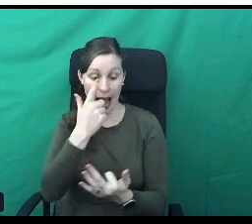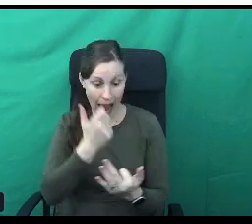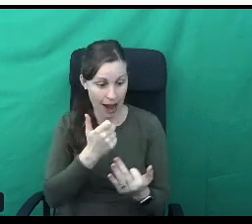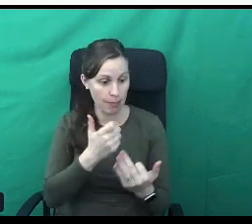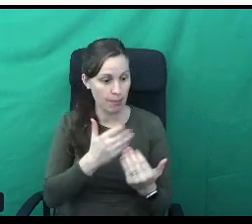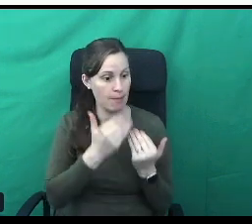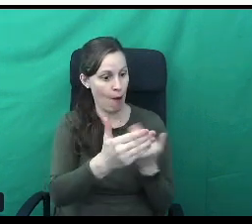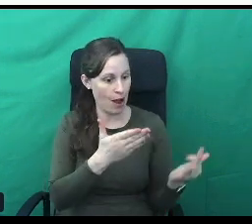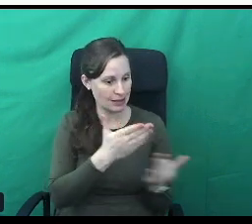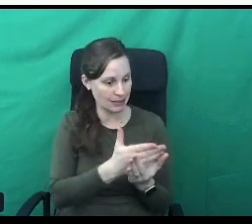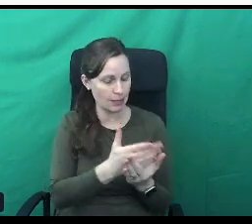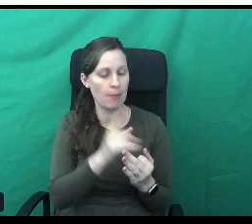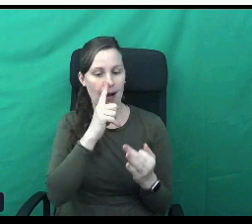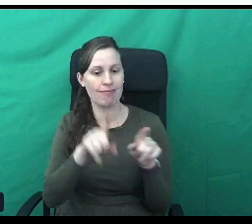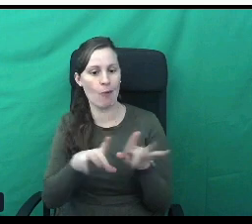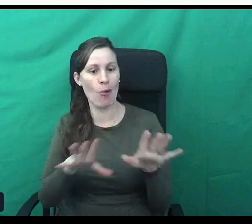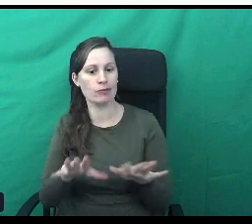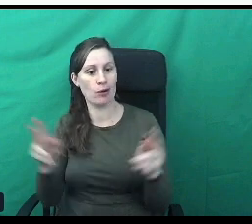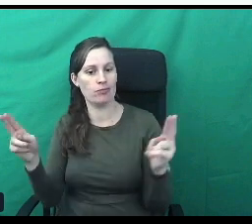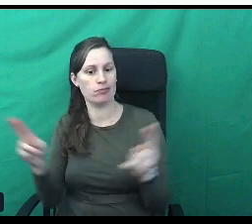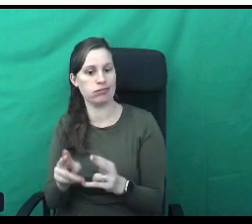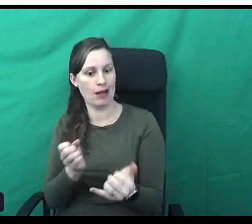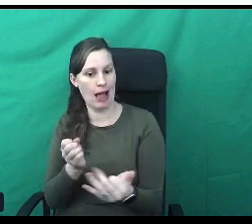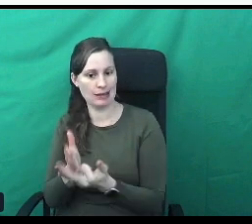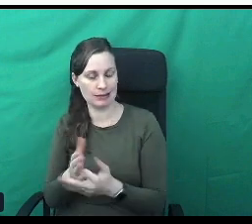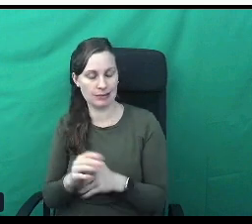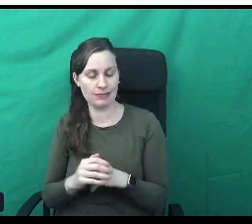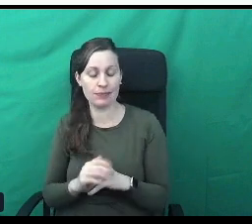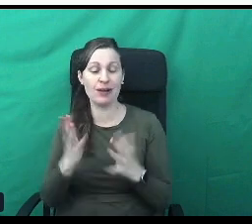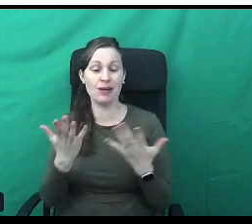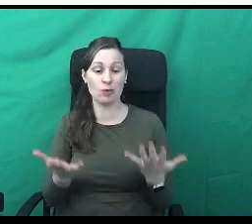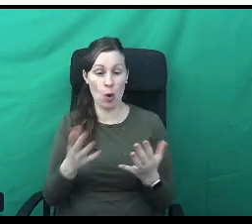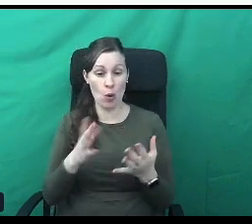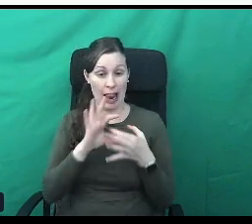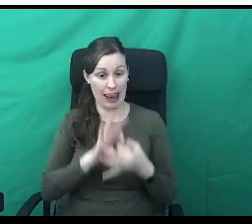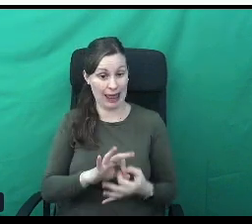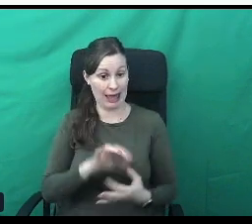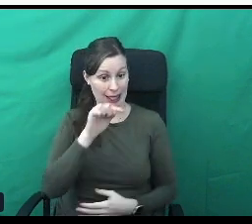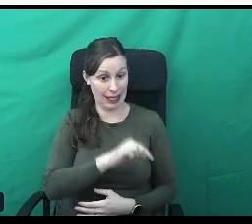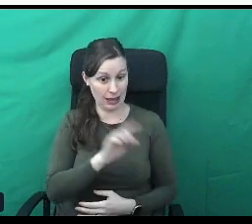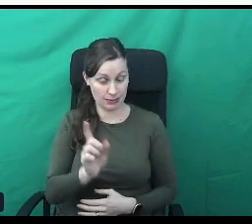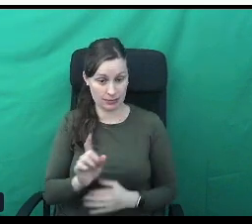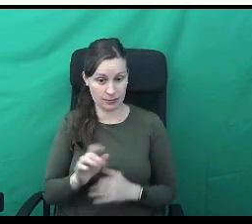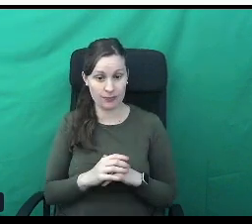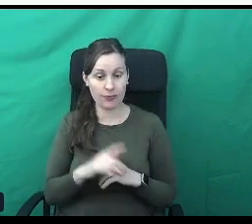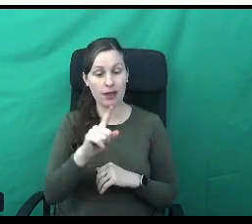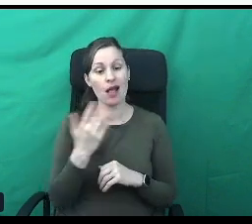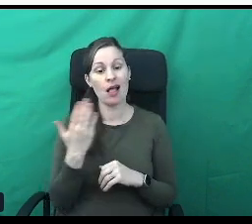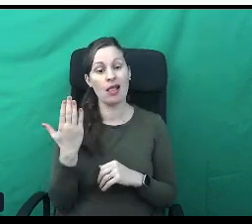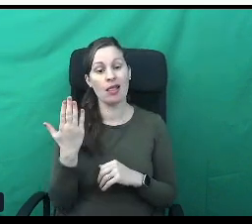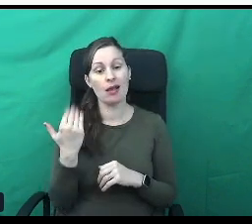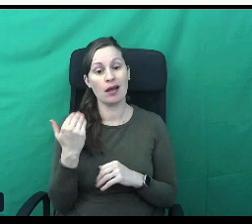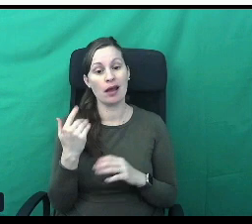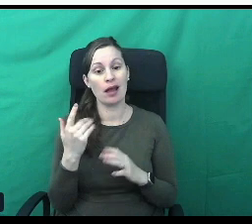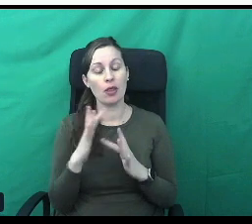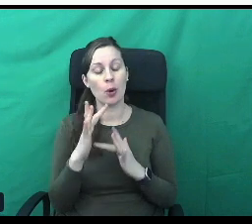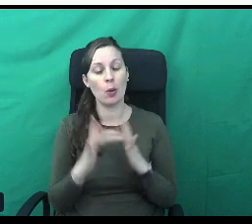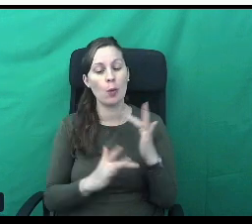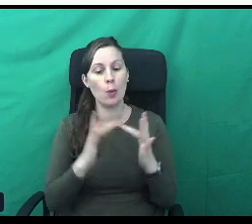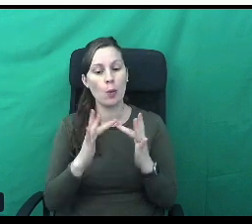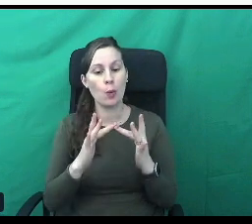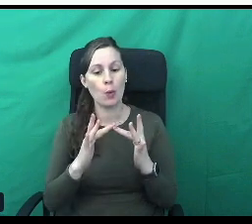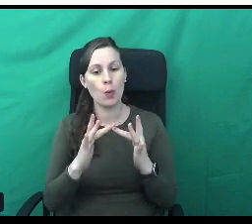And in that vein, the latest version of the WebAIM Million reports, which